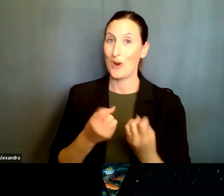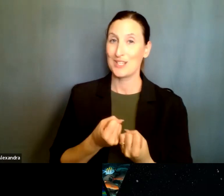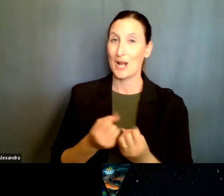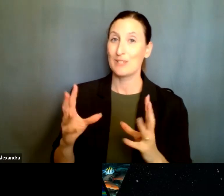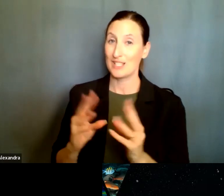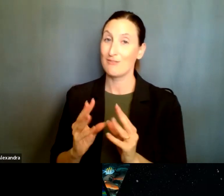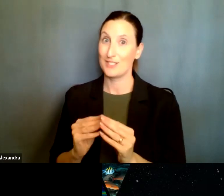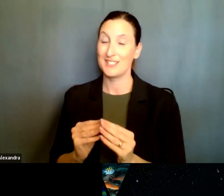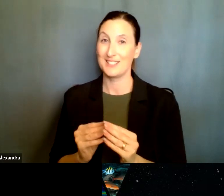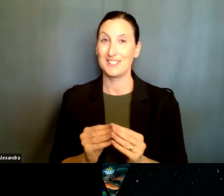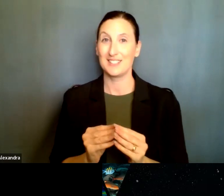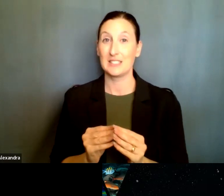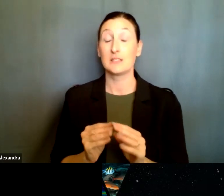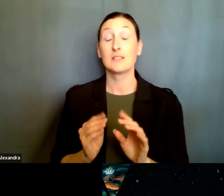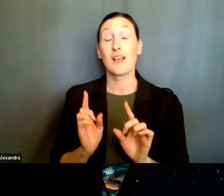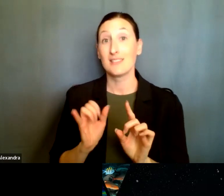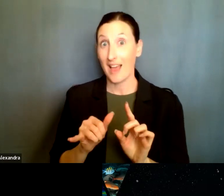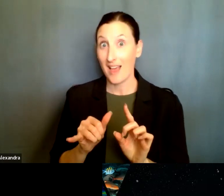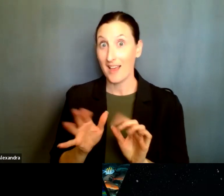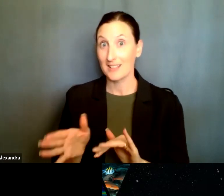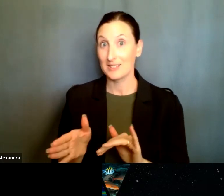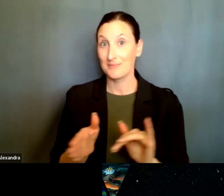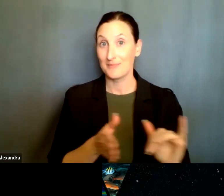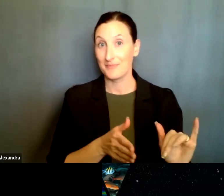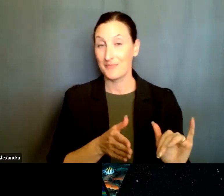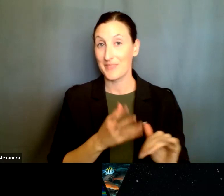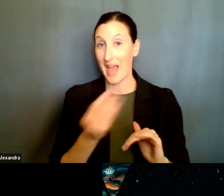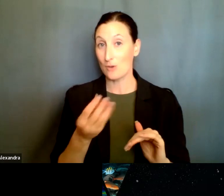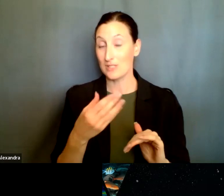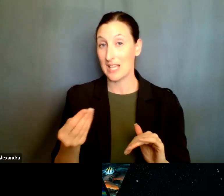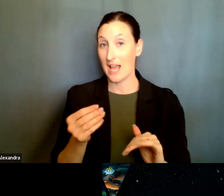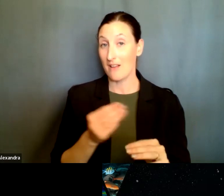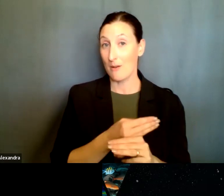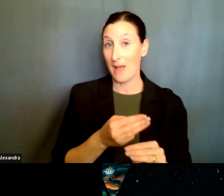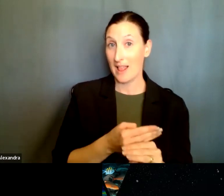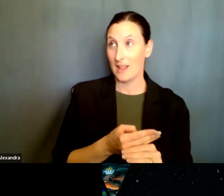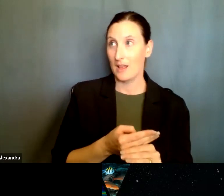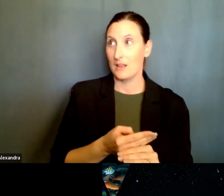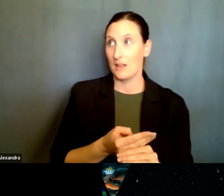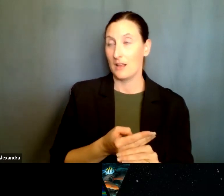Outside of DMS, outside of math, I don't know specifically what